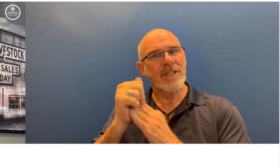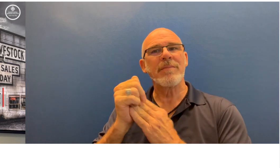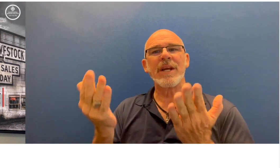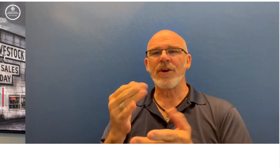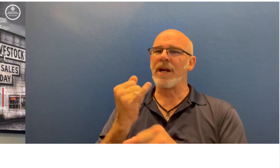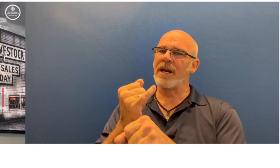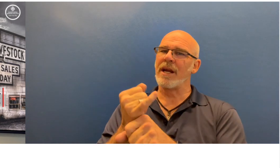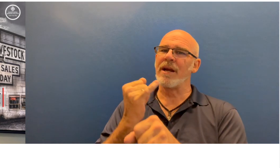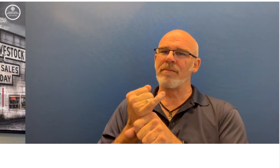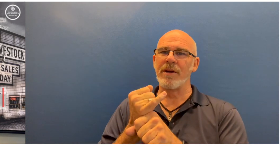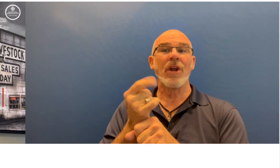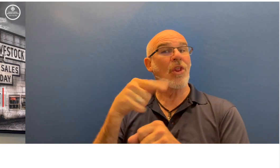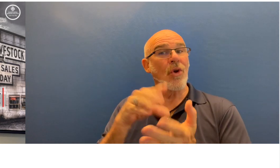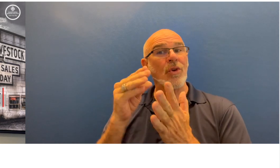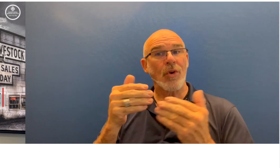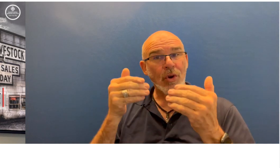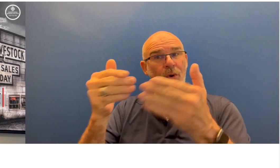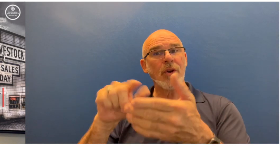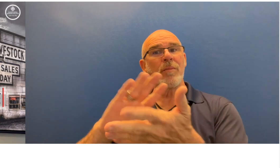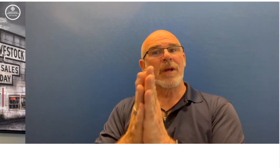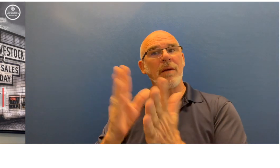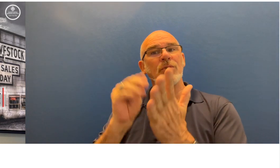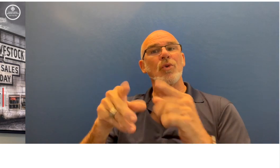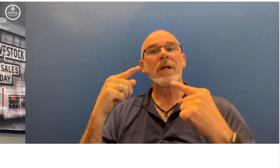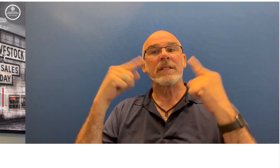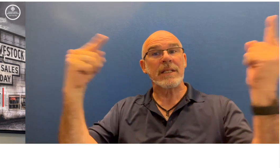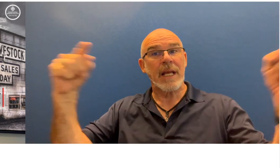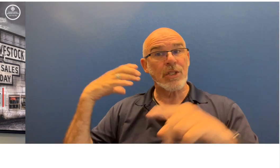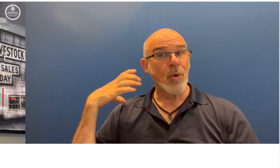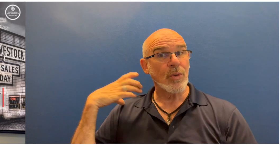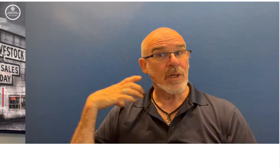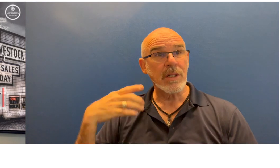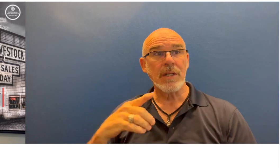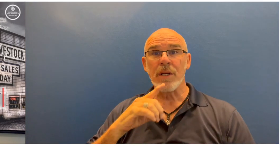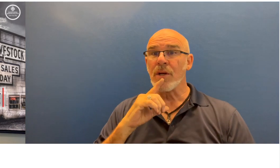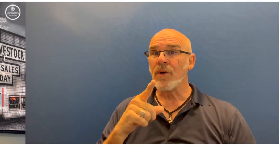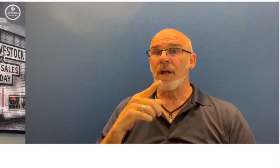Those students go on to be our student success coaches, which is a peer program